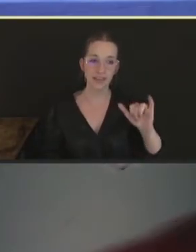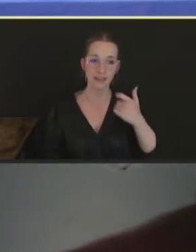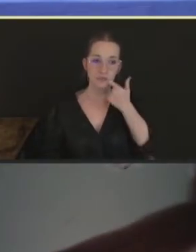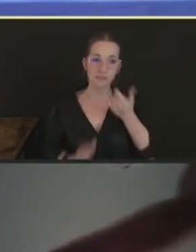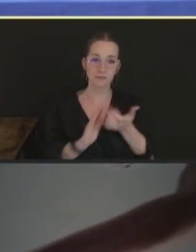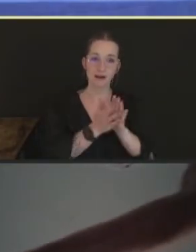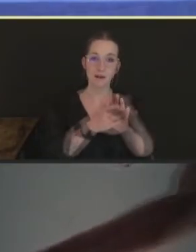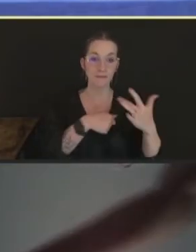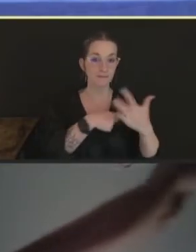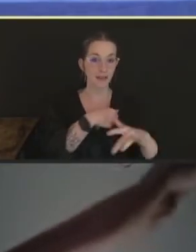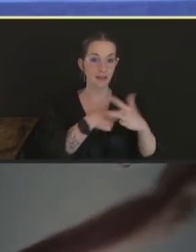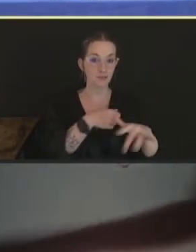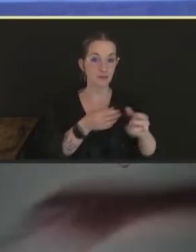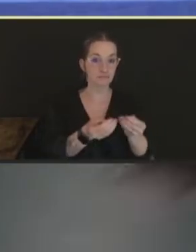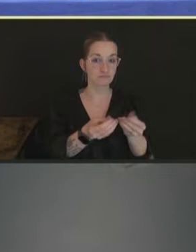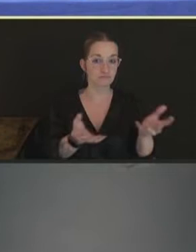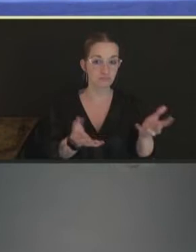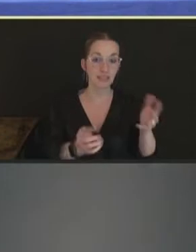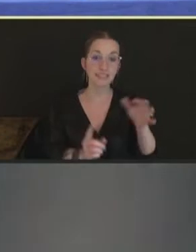particularly the U.K. Biobank.